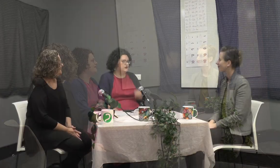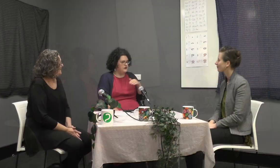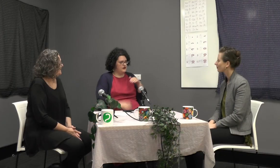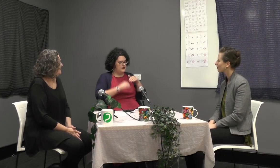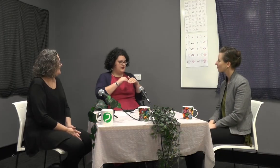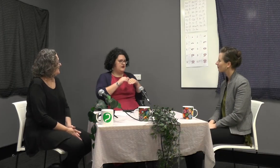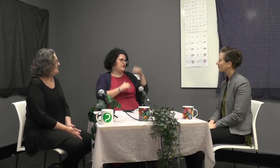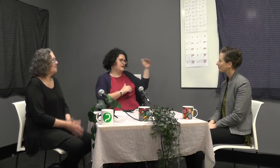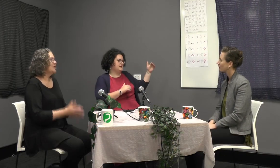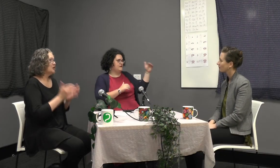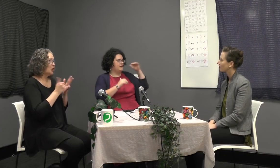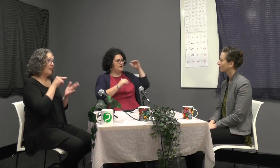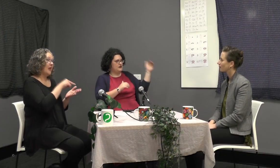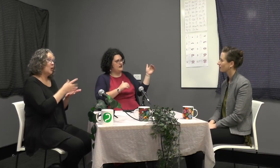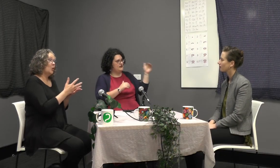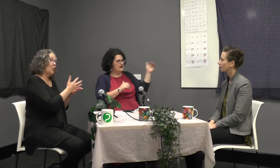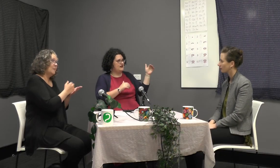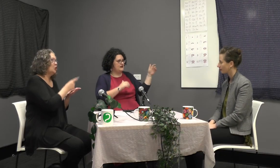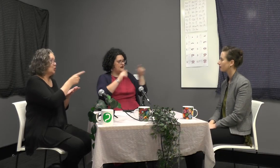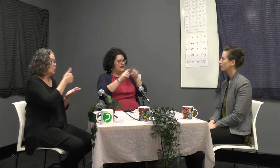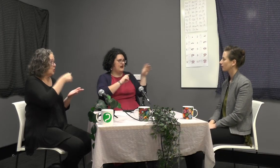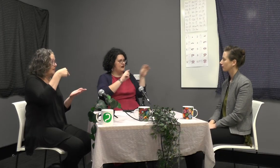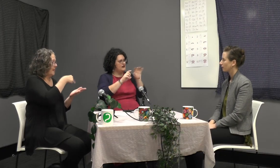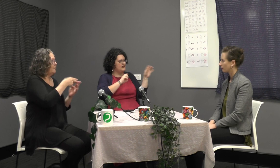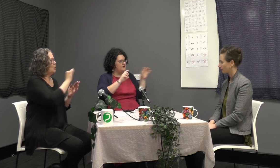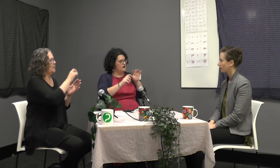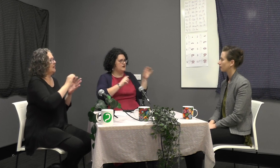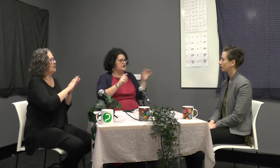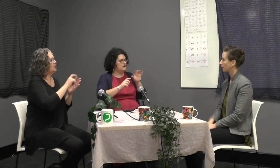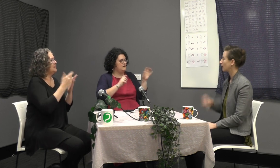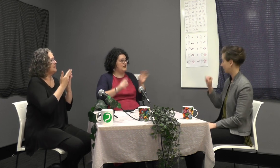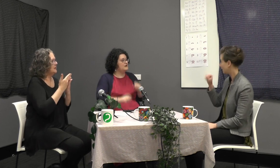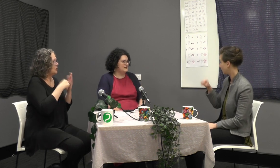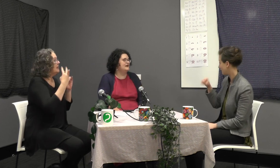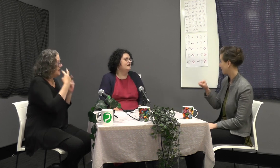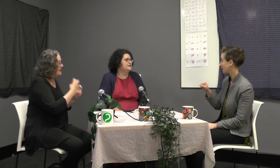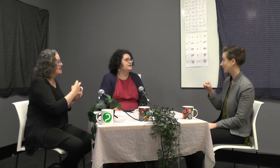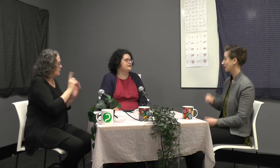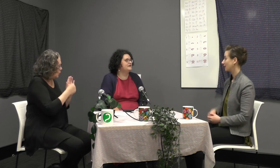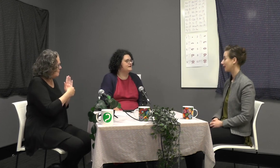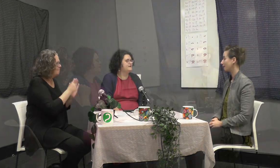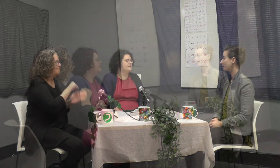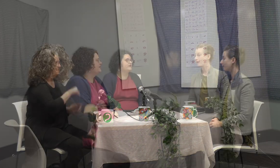G: You were using this corpus for your PhD studies – analysing what was being depicted in it?